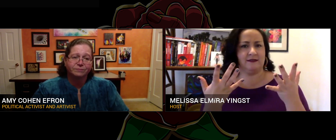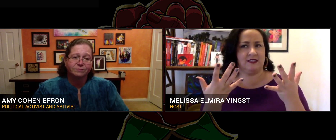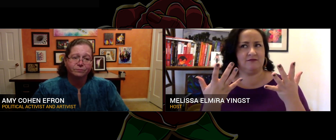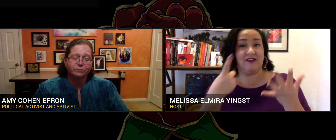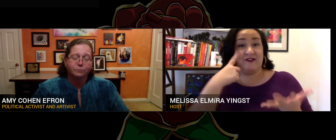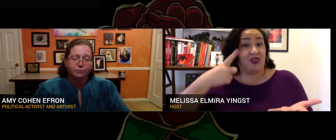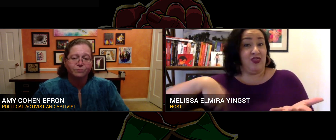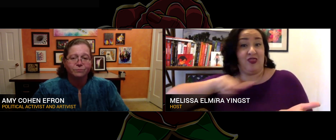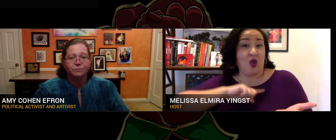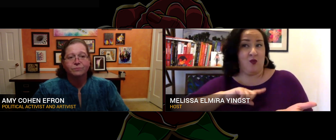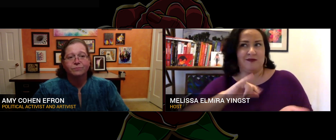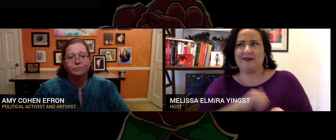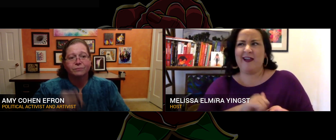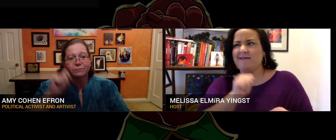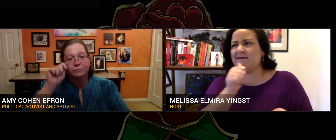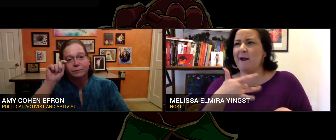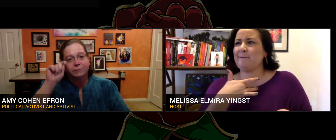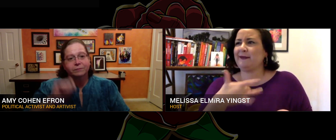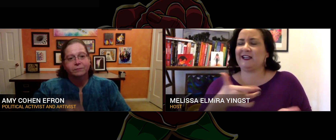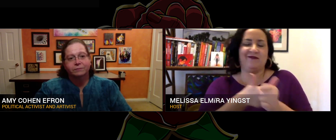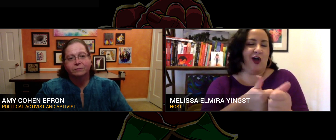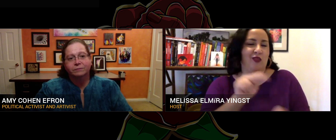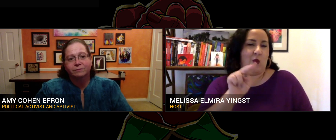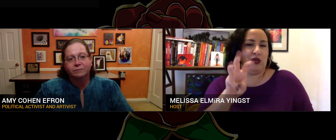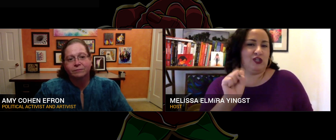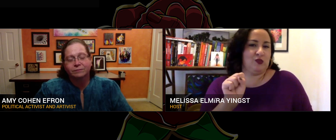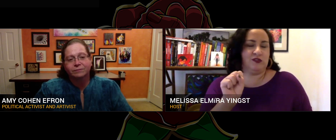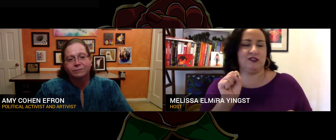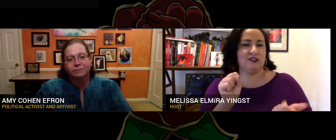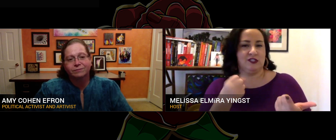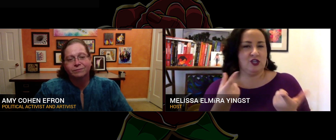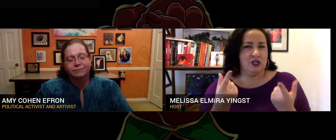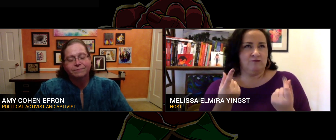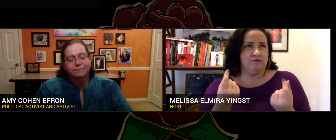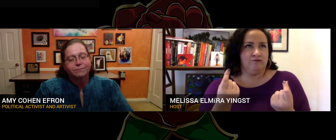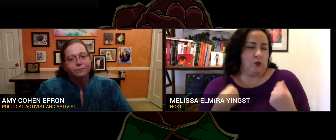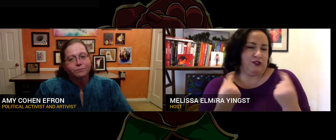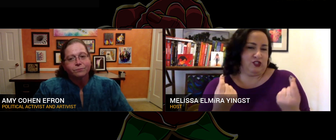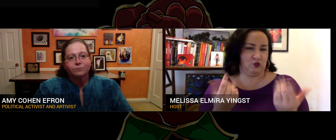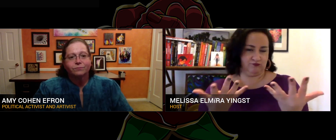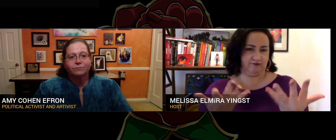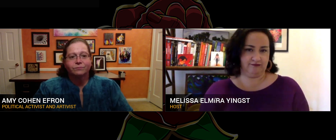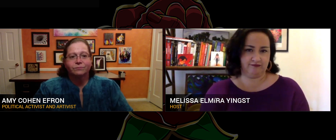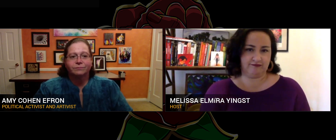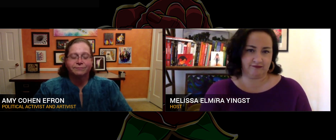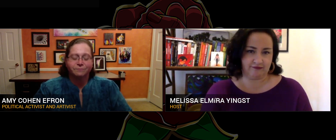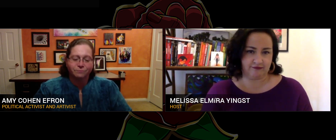for those that tend to not follow the news. What can we do?